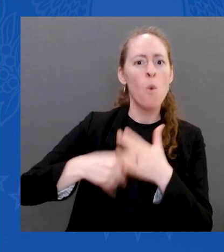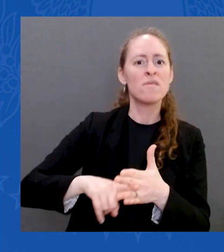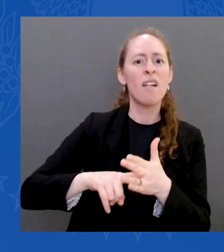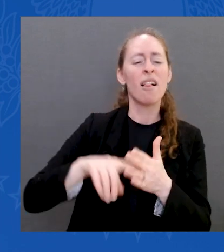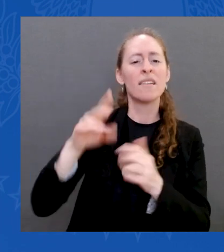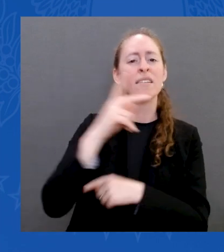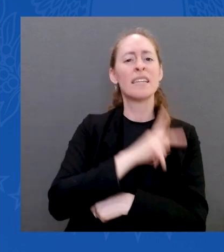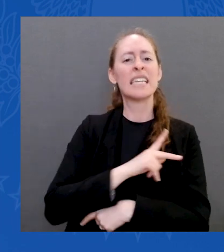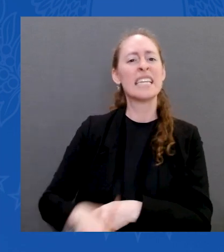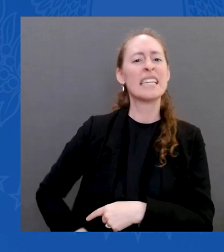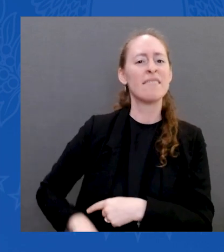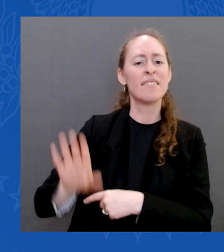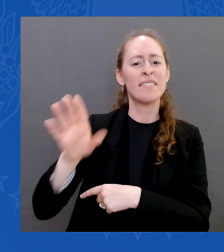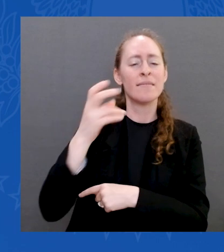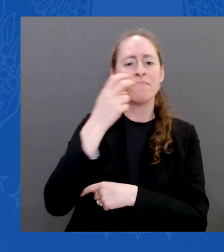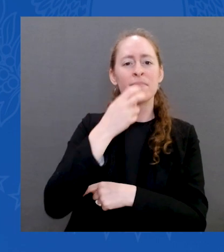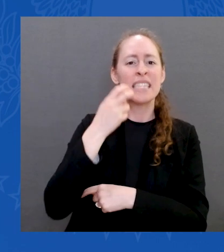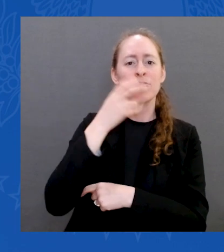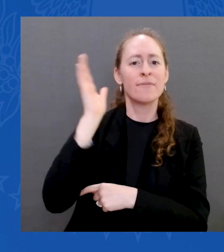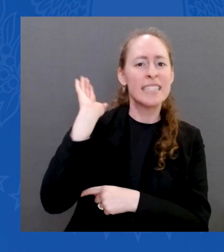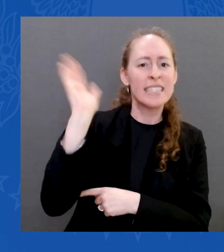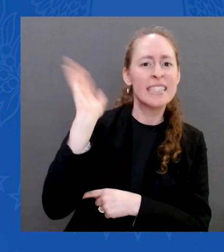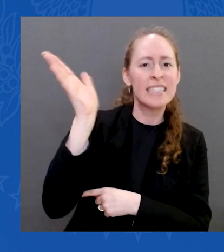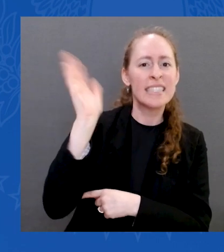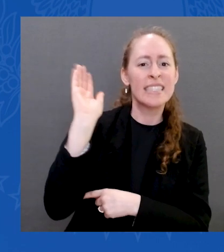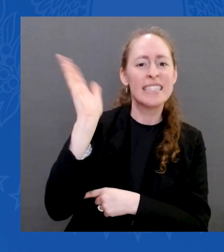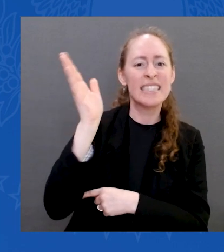And he does his speeches exactly like I did,